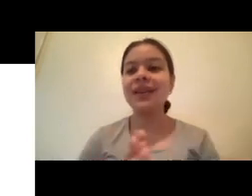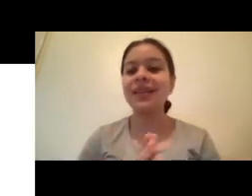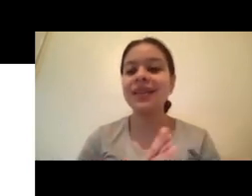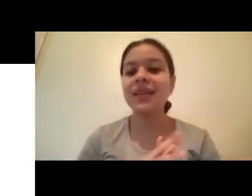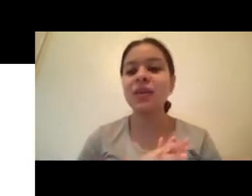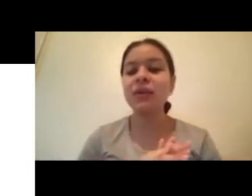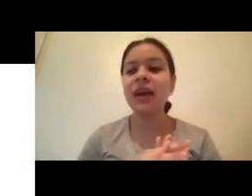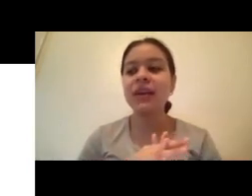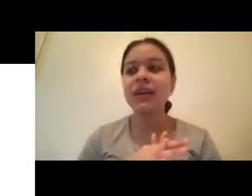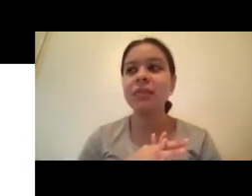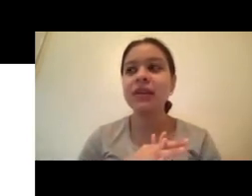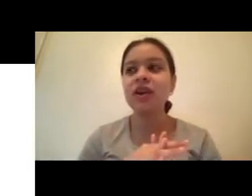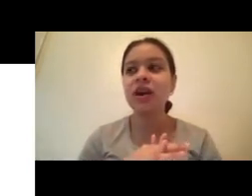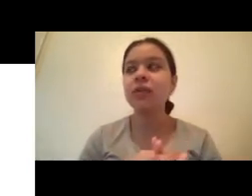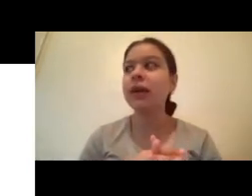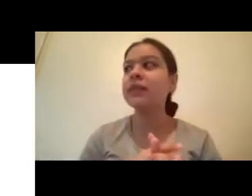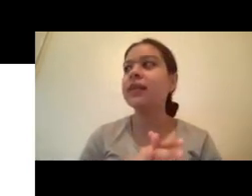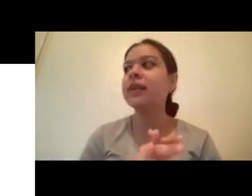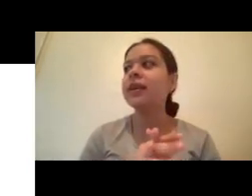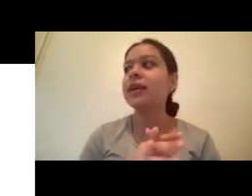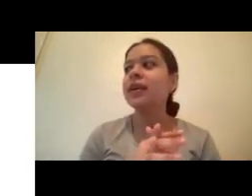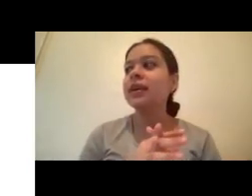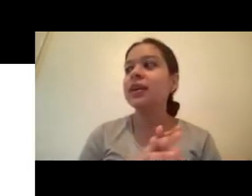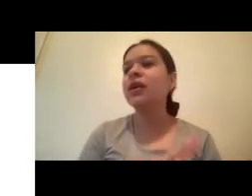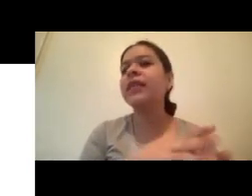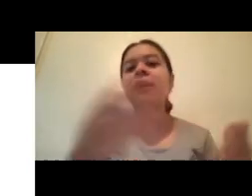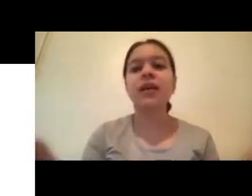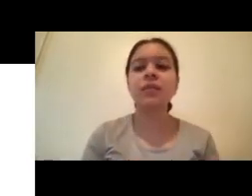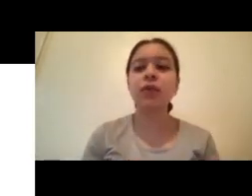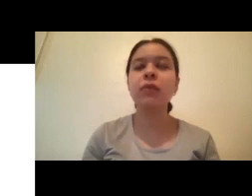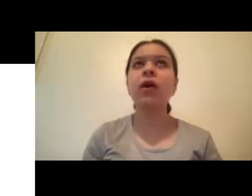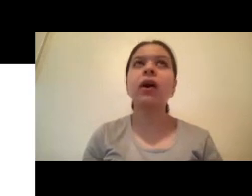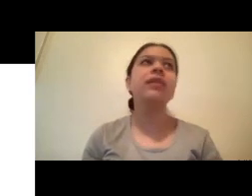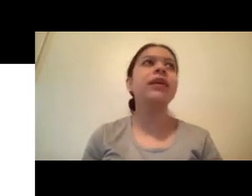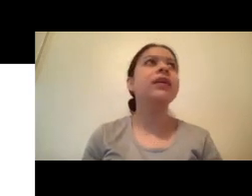And I think that we kind of need to be taught in a way to like, you know, I think at some point we all had like